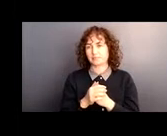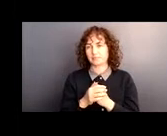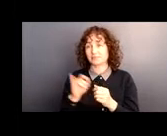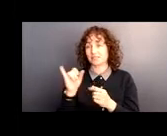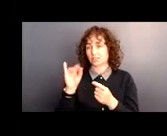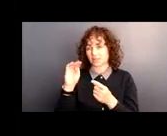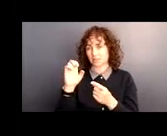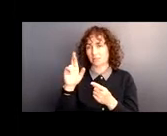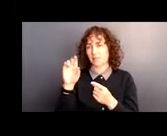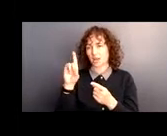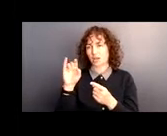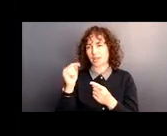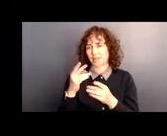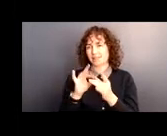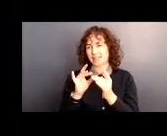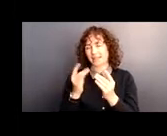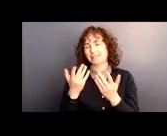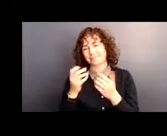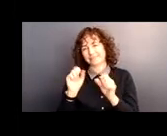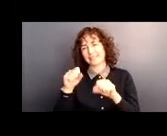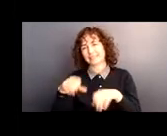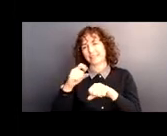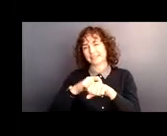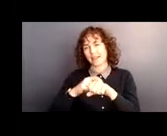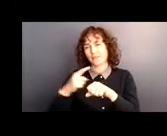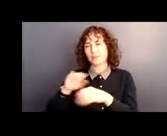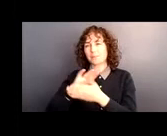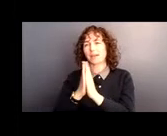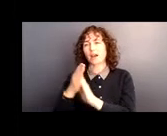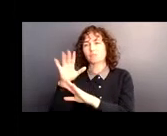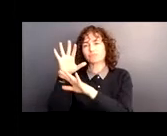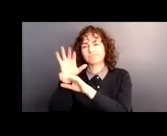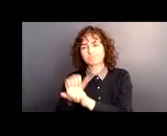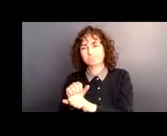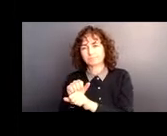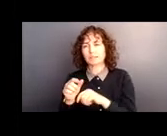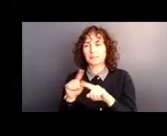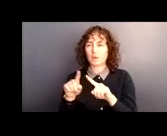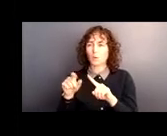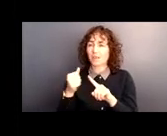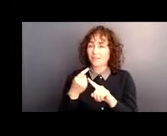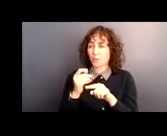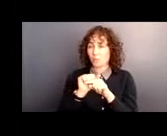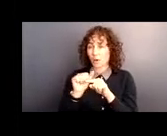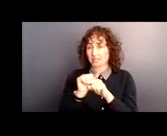this takes a while for them to get used to it But with a few short practices, they'll confirm